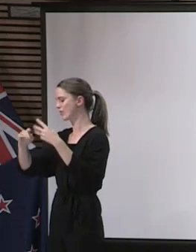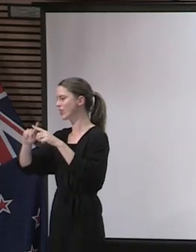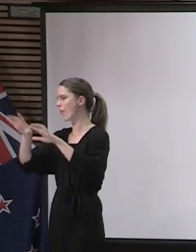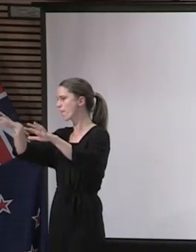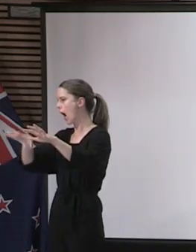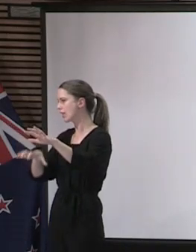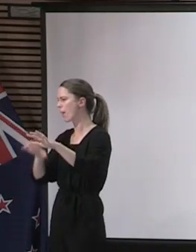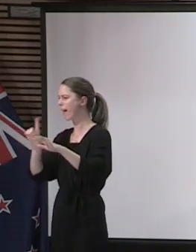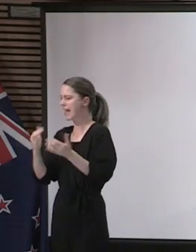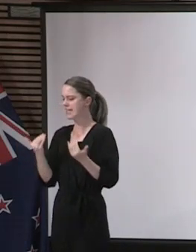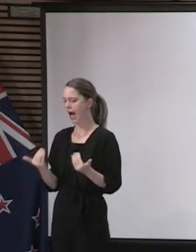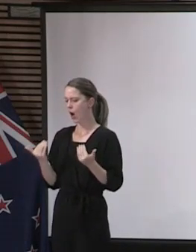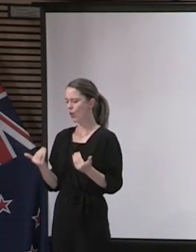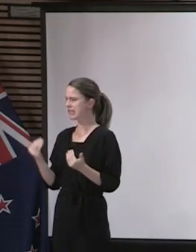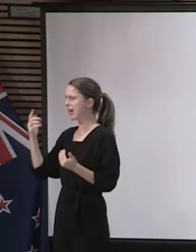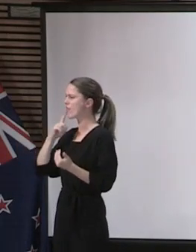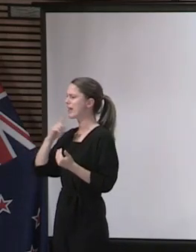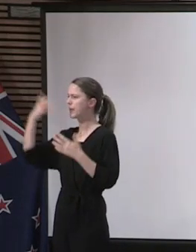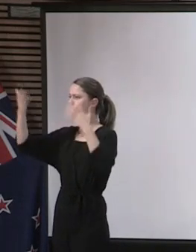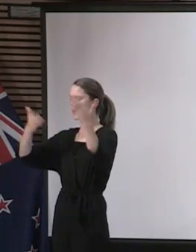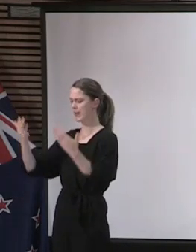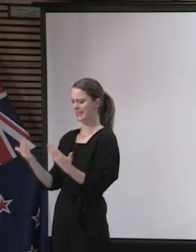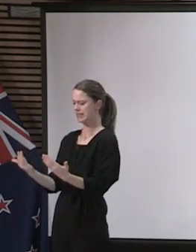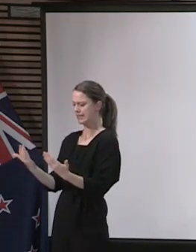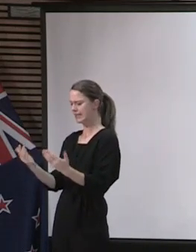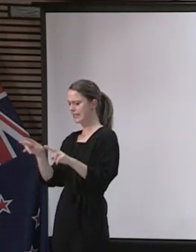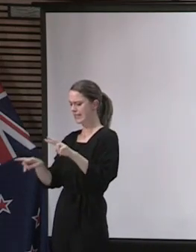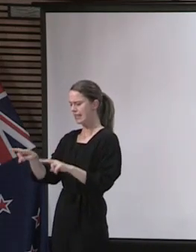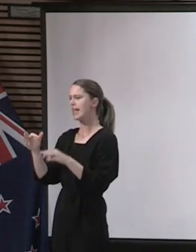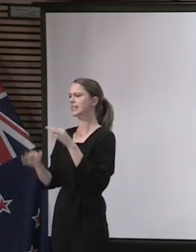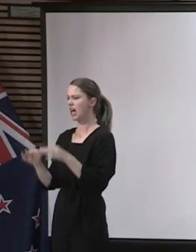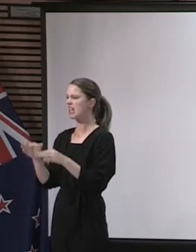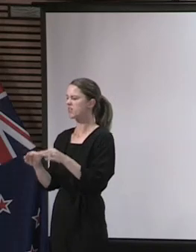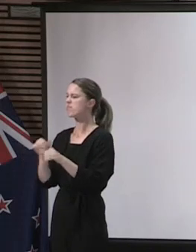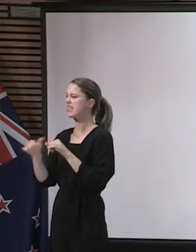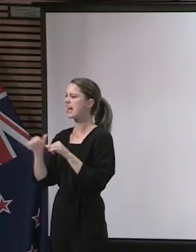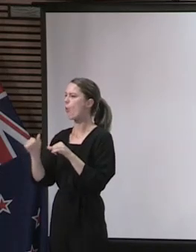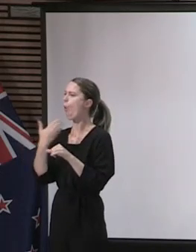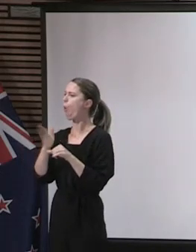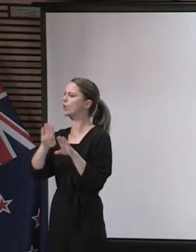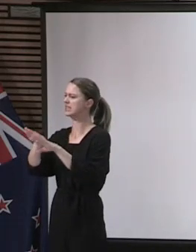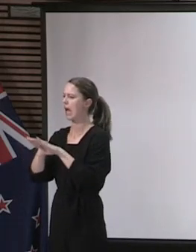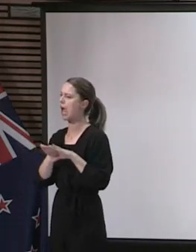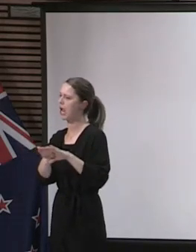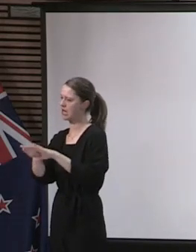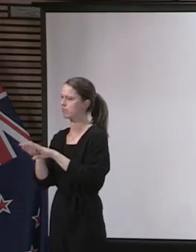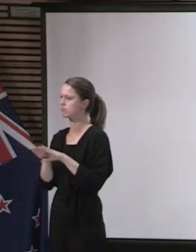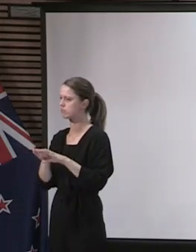out in the future, but our view now was that on the data and the analysis and the modelling that we had, we were